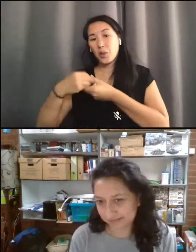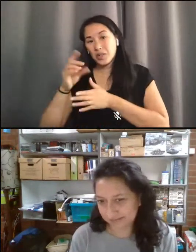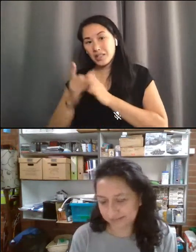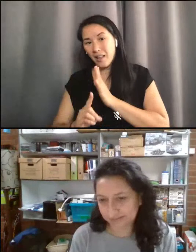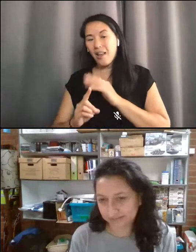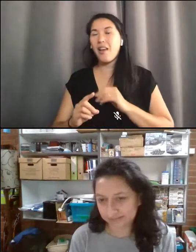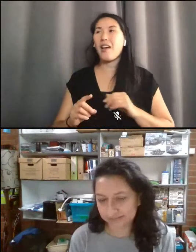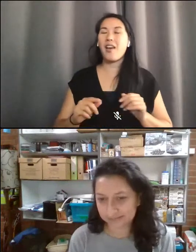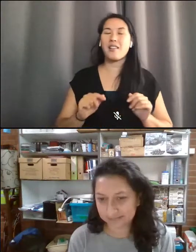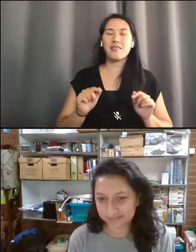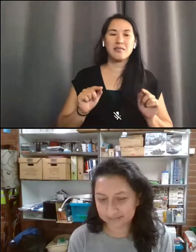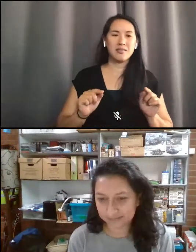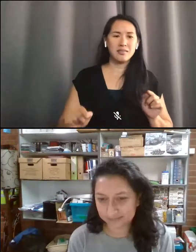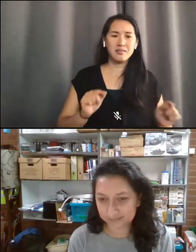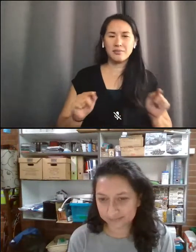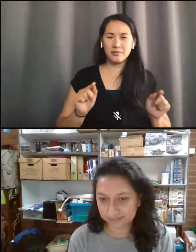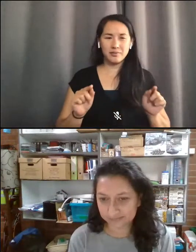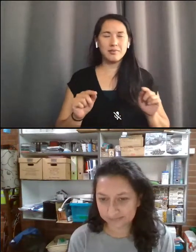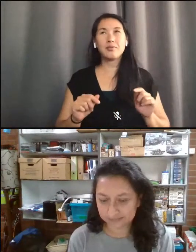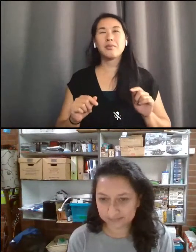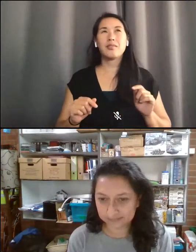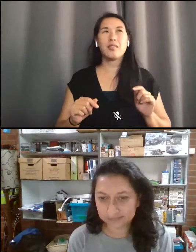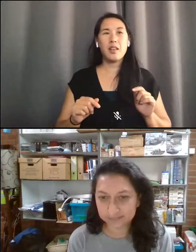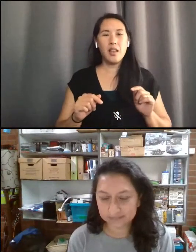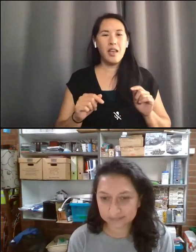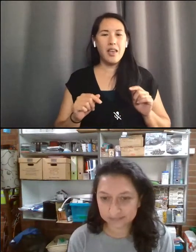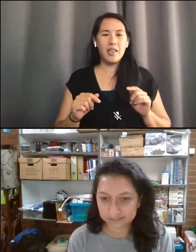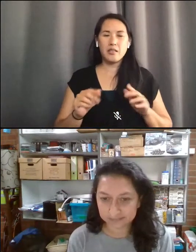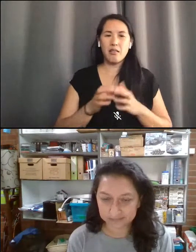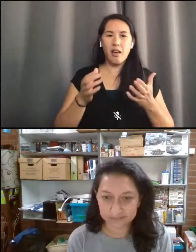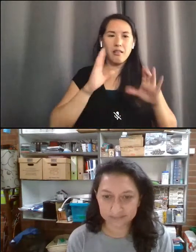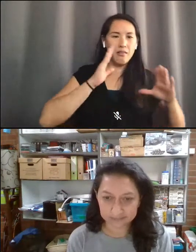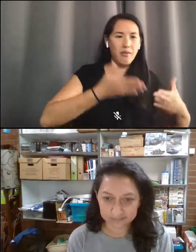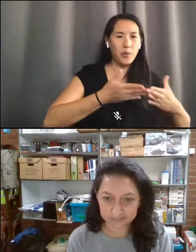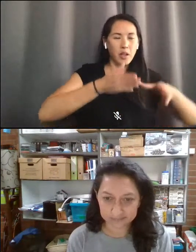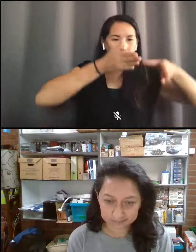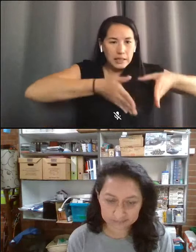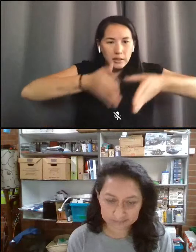there's a lot of focus on under understandably on individuals and how they experience